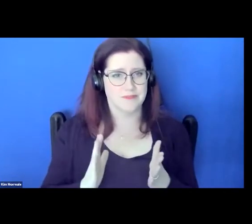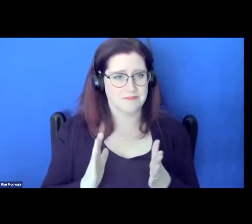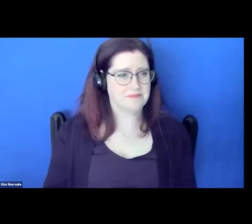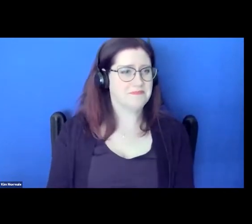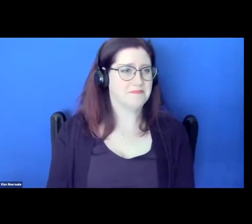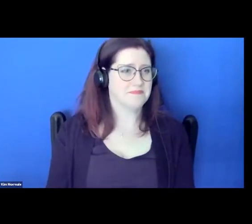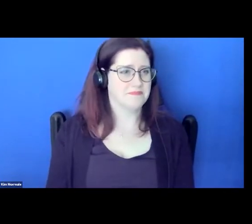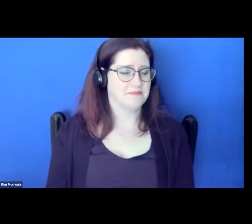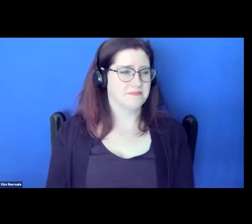Next slide, please.